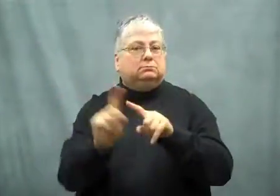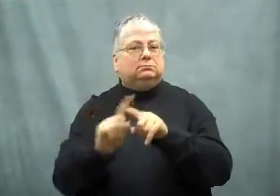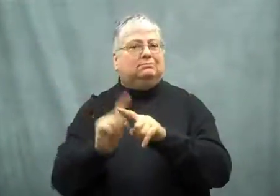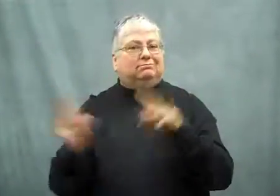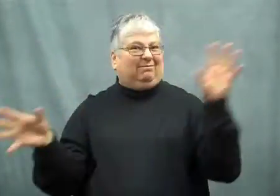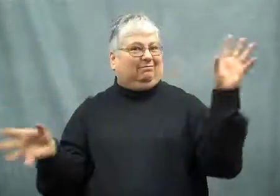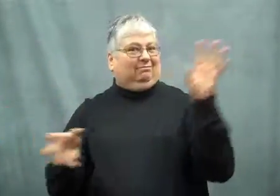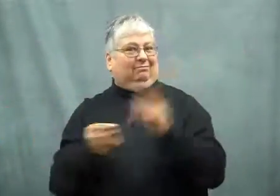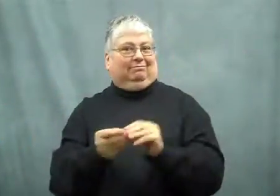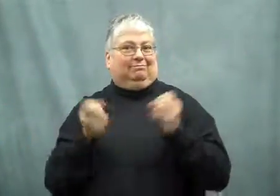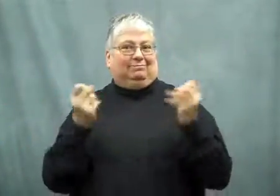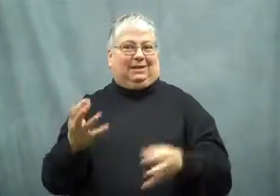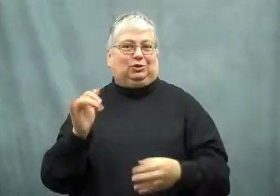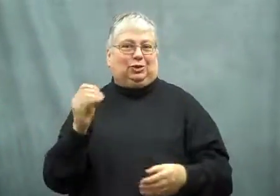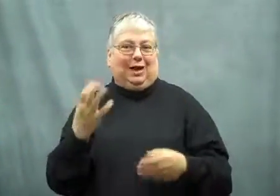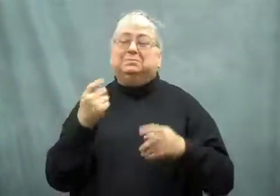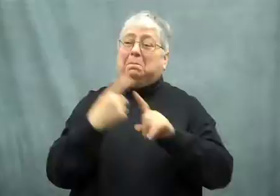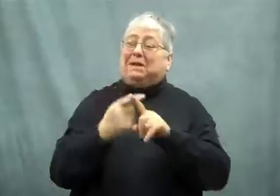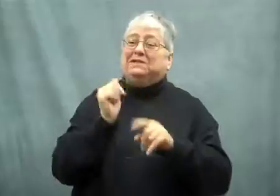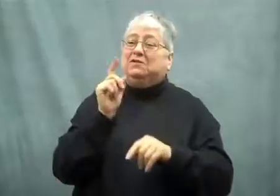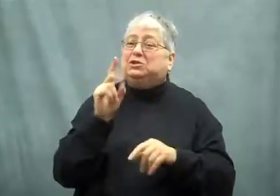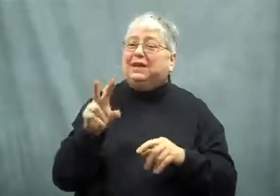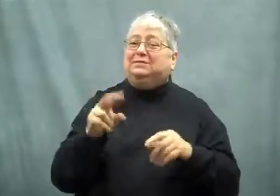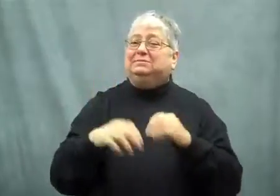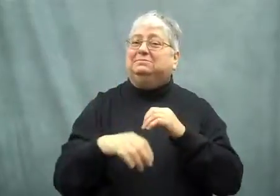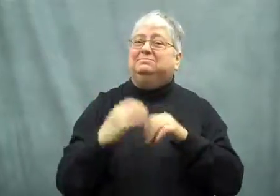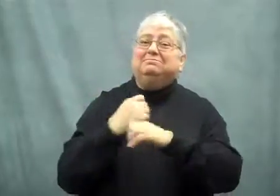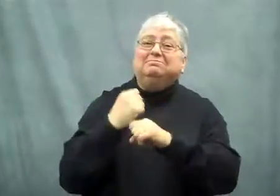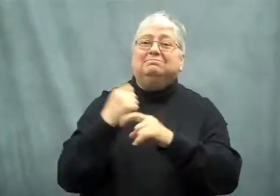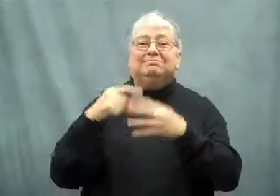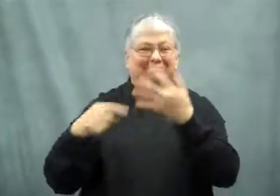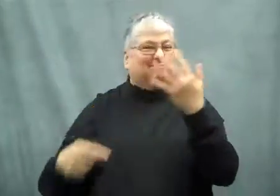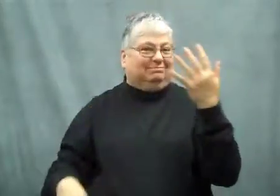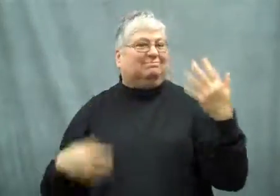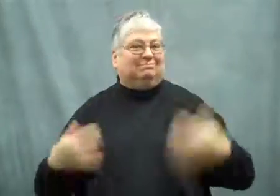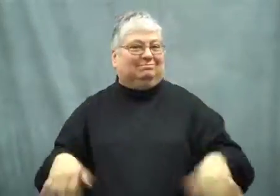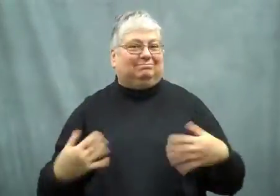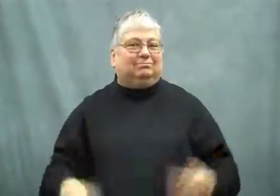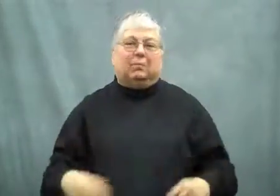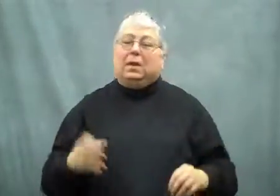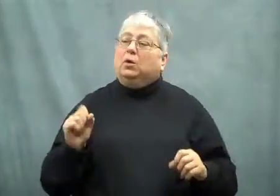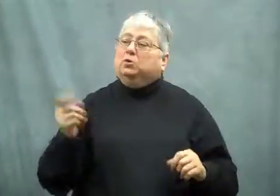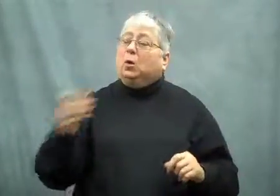There are a variety of jobs and there are a lot of them.